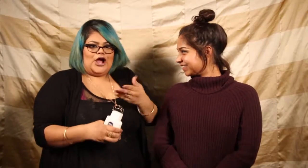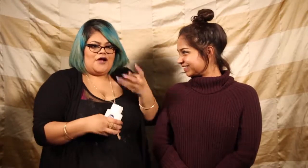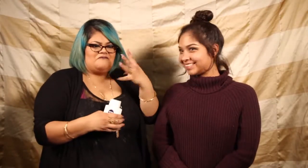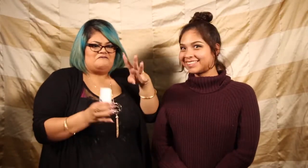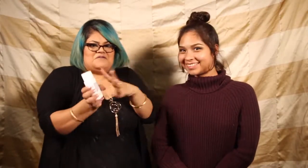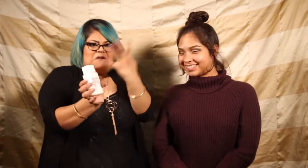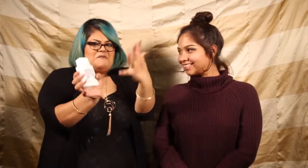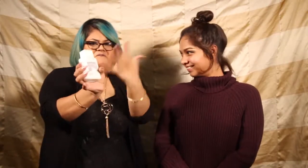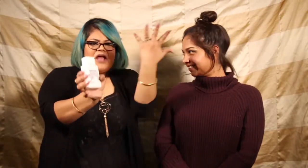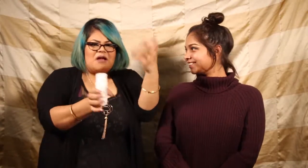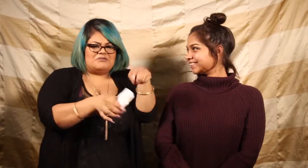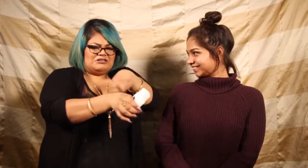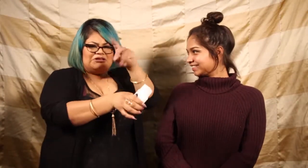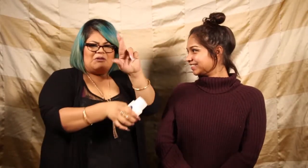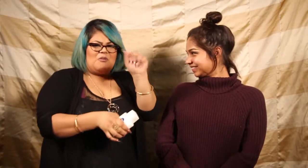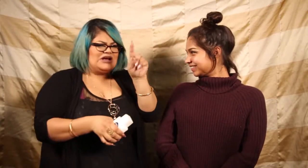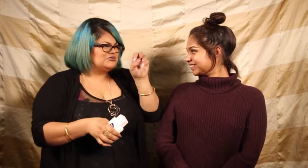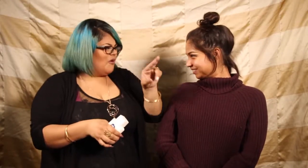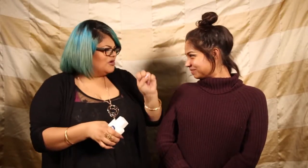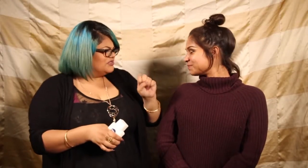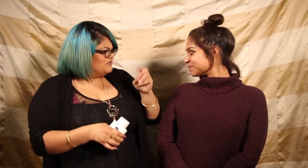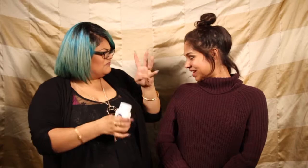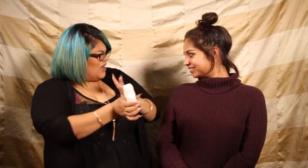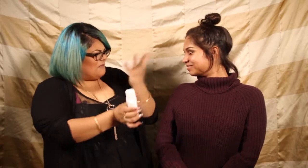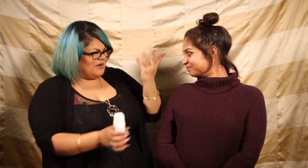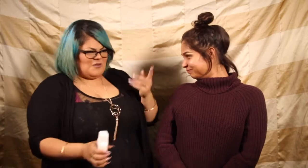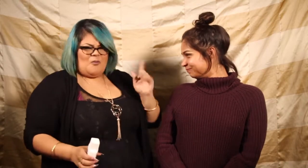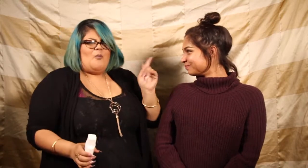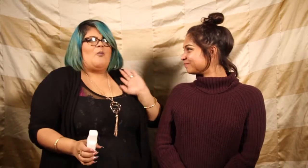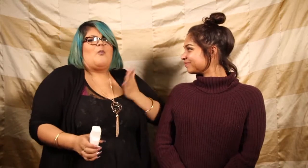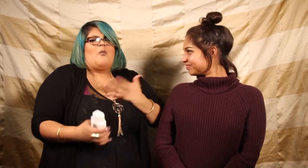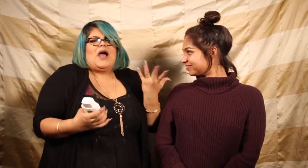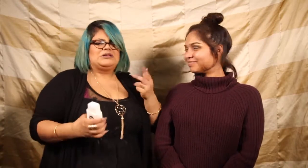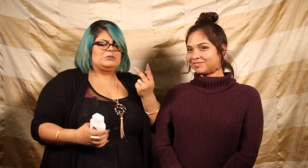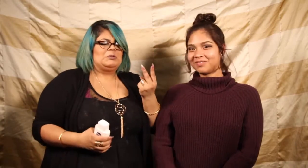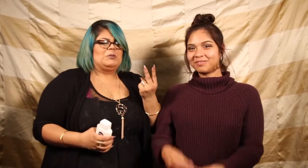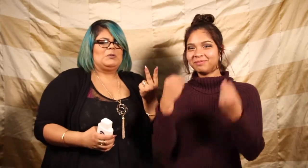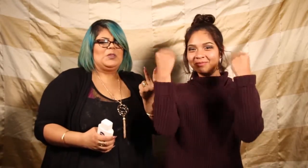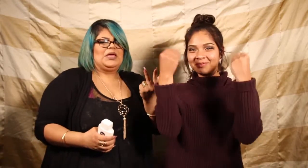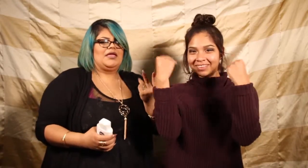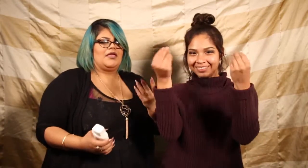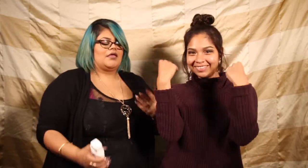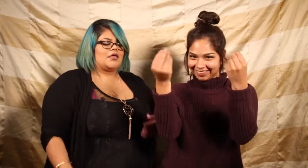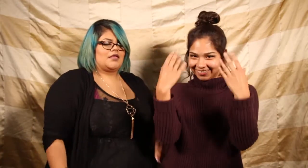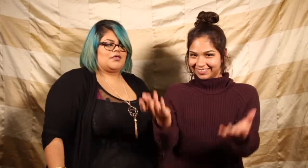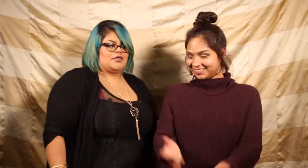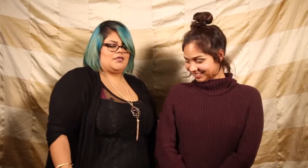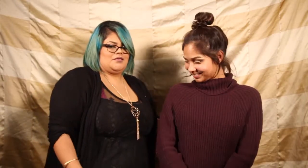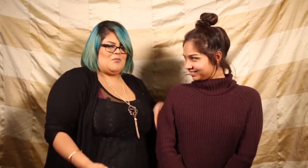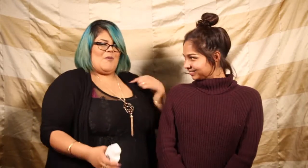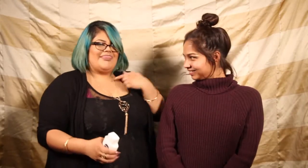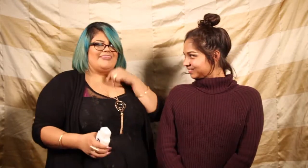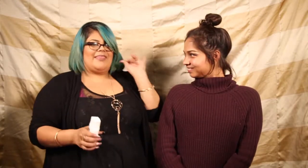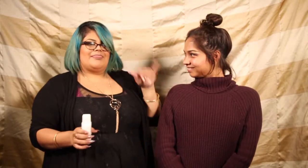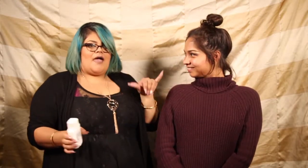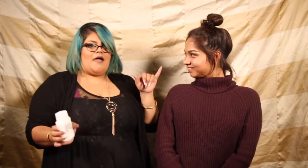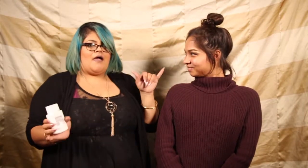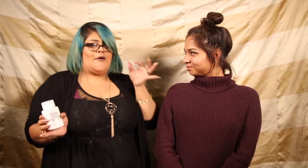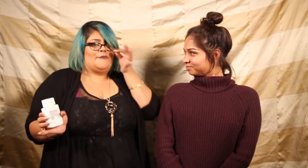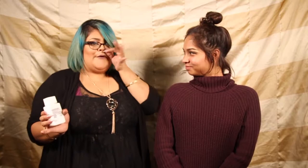they have 4 or 5 razor blades where is our?? 2 or 3 razor blades... we all dont have few hair..